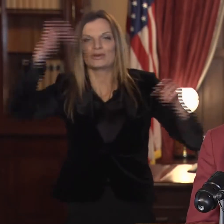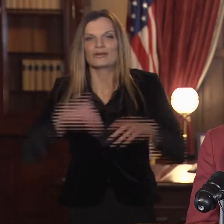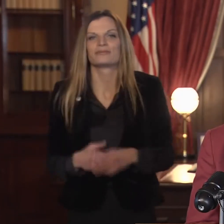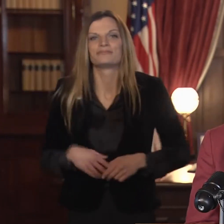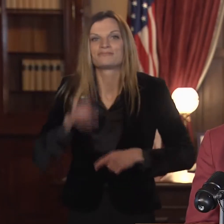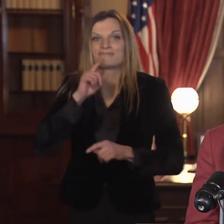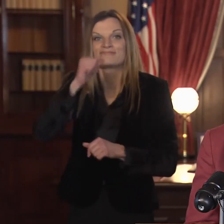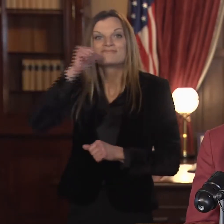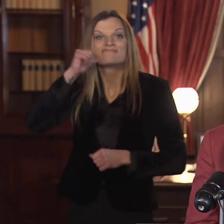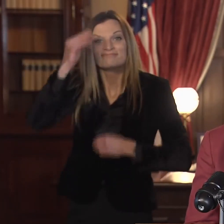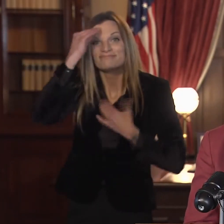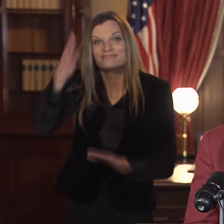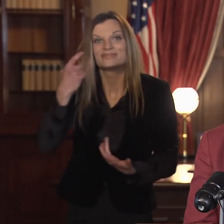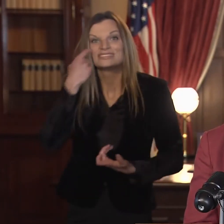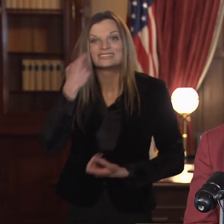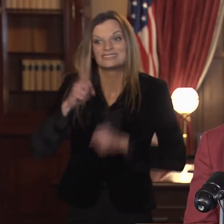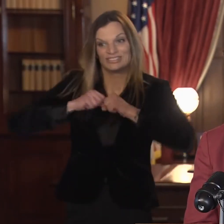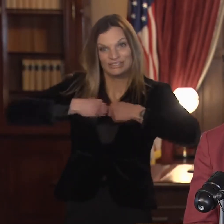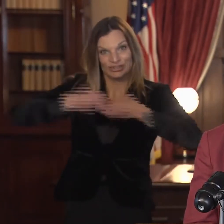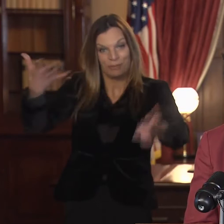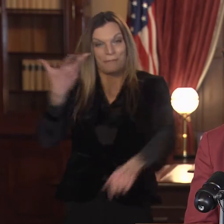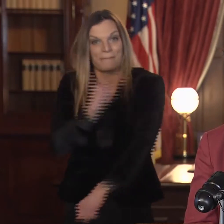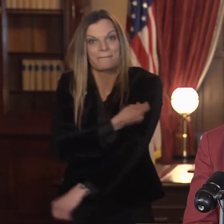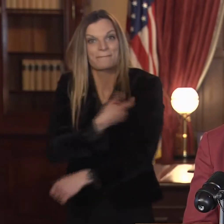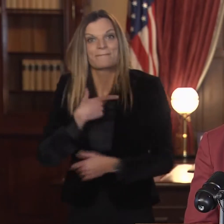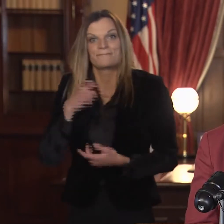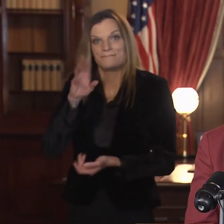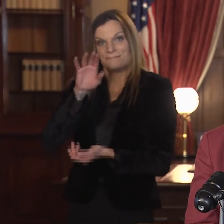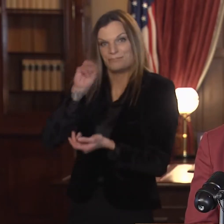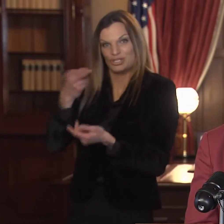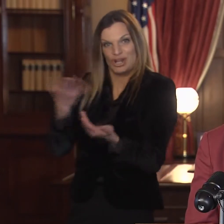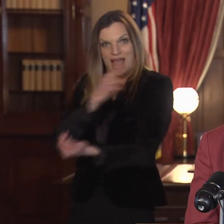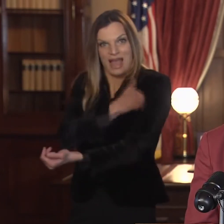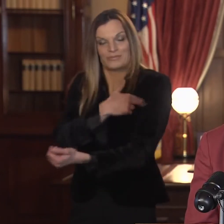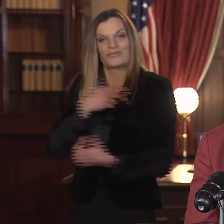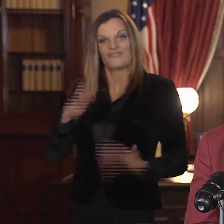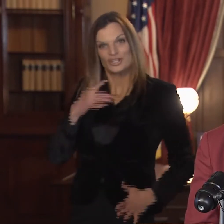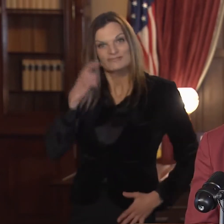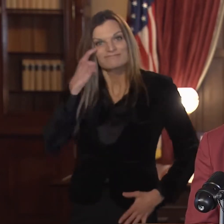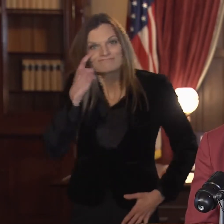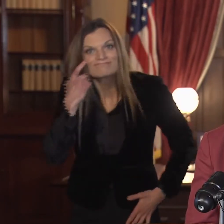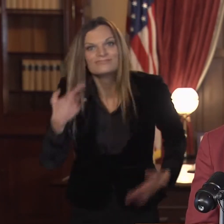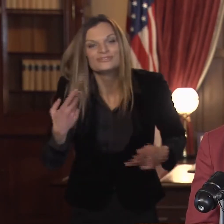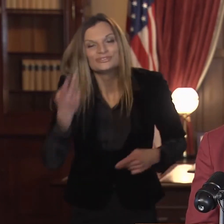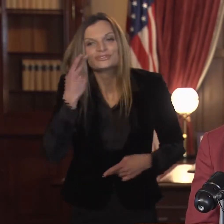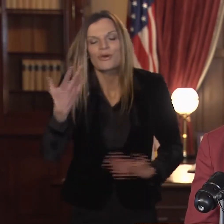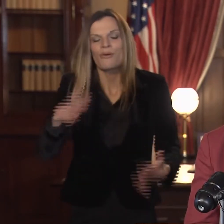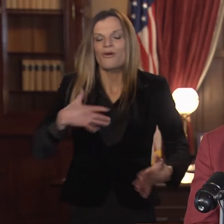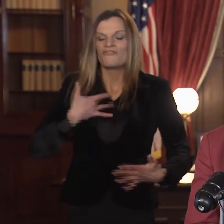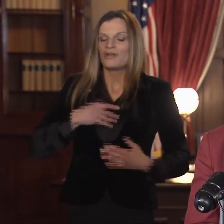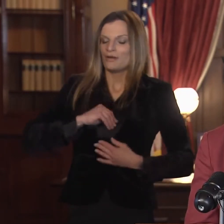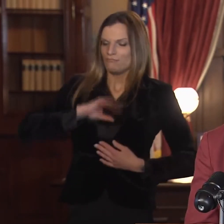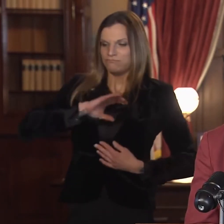YESTERDAY I WAS HONORED TO BE A PART OF THE HISTORICAL MOMENT WHEN THE FIRST SHIPMENTS OF THE